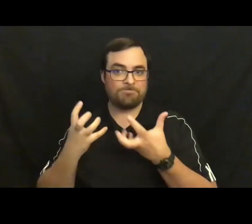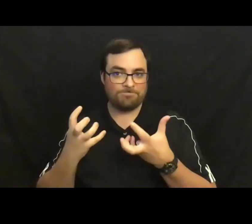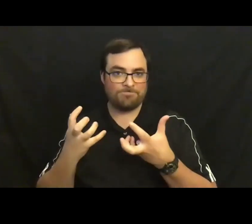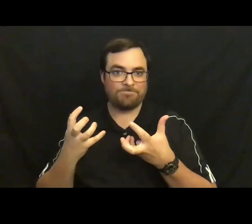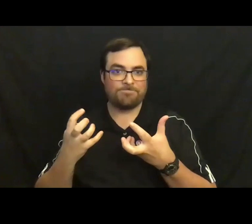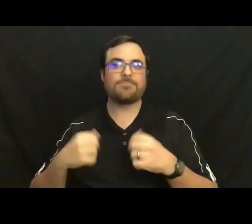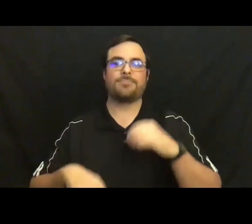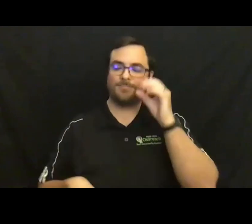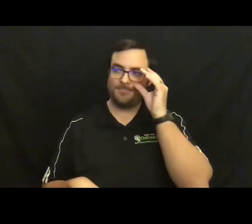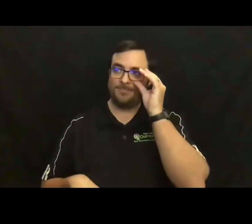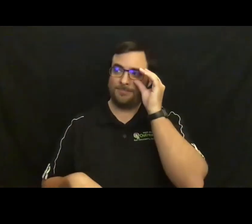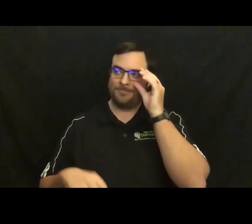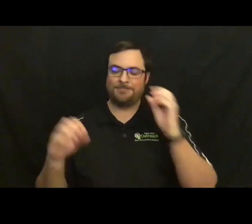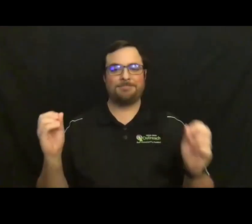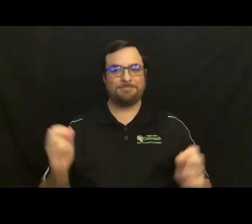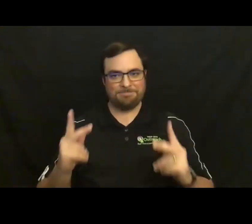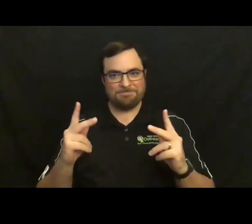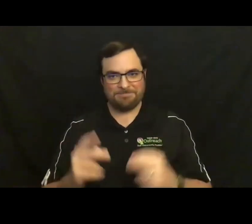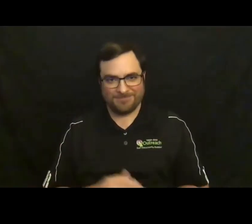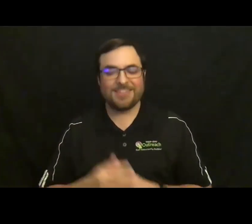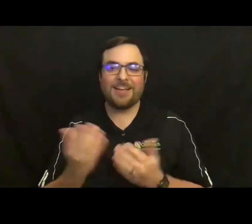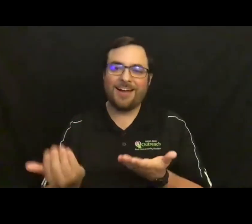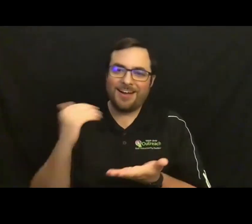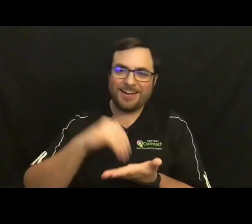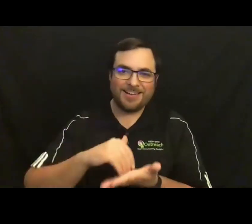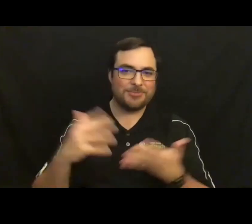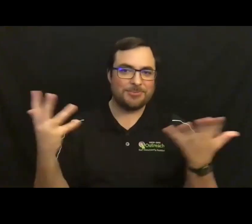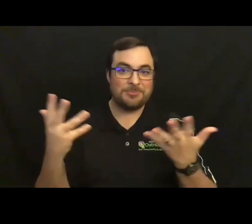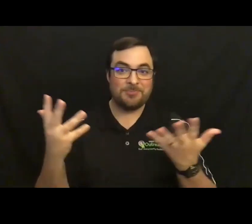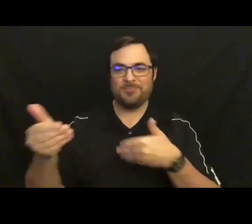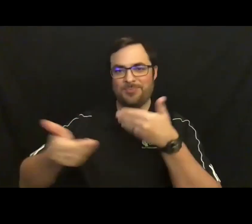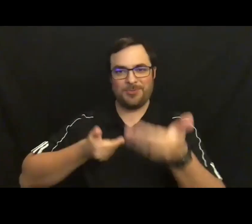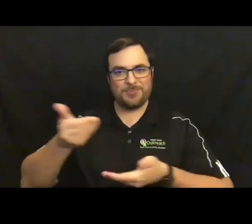Alright. And again, we welcome you to share any questions